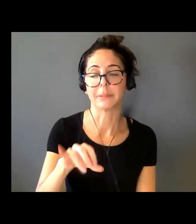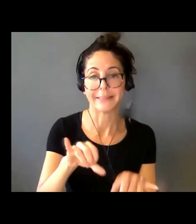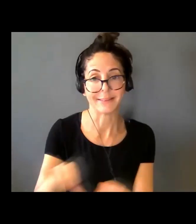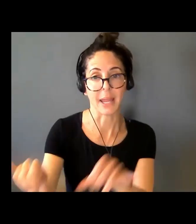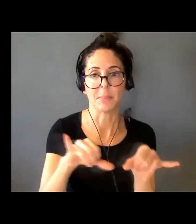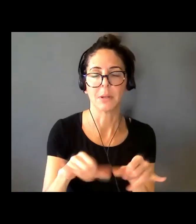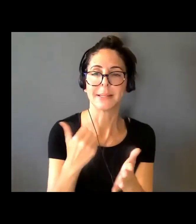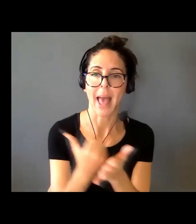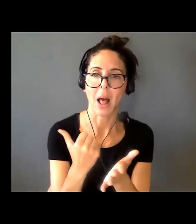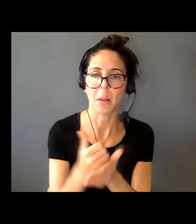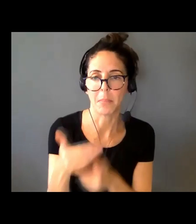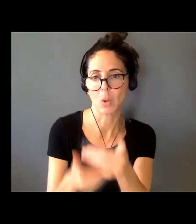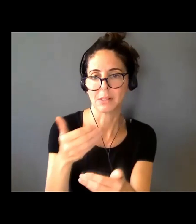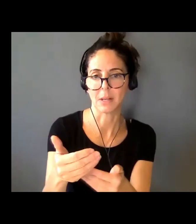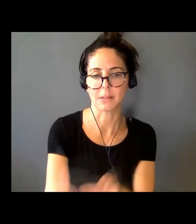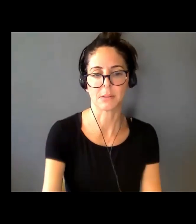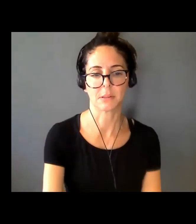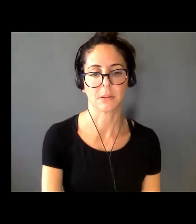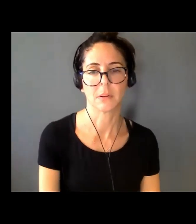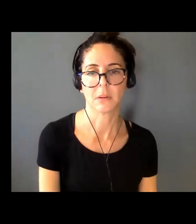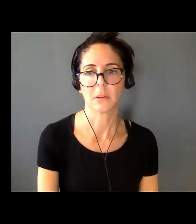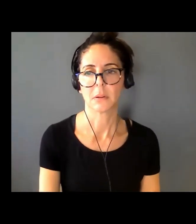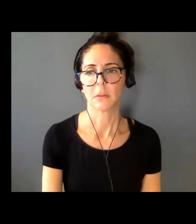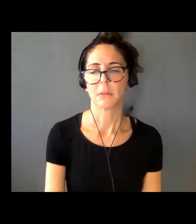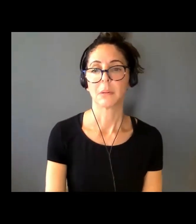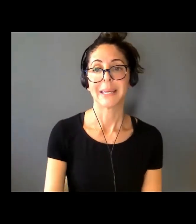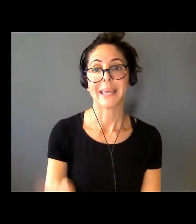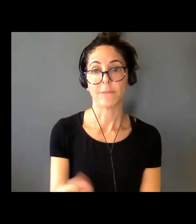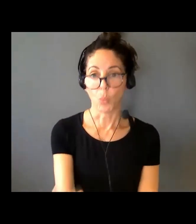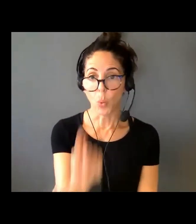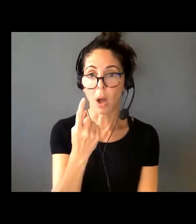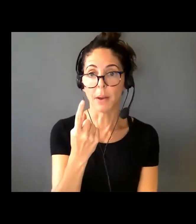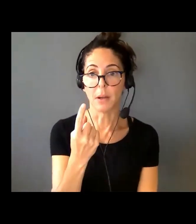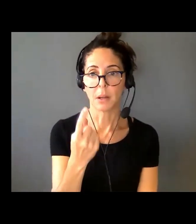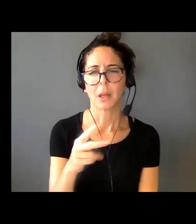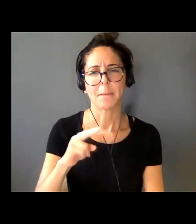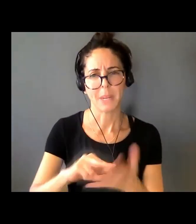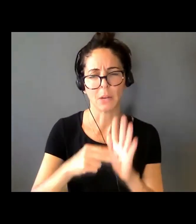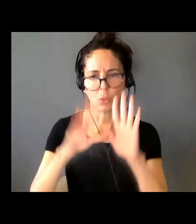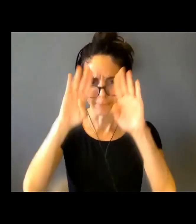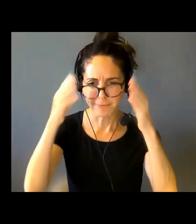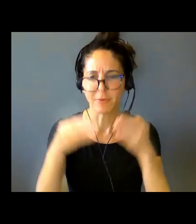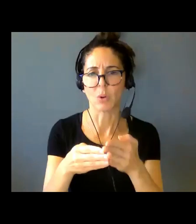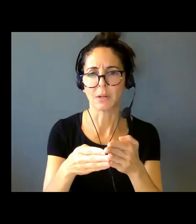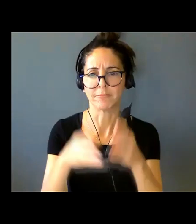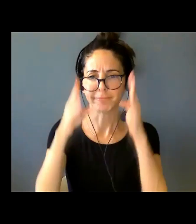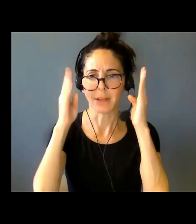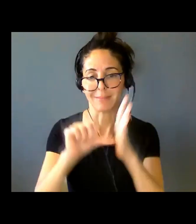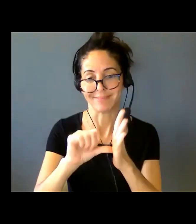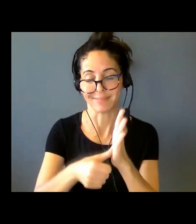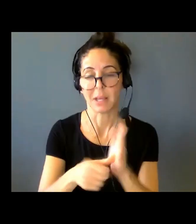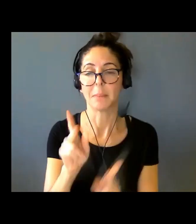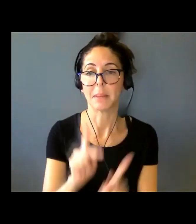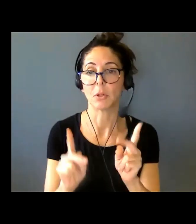This will not only help table the voices of those living with disabilities in the global South, but